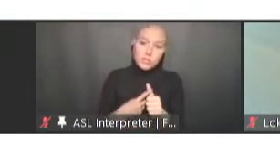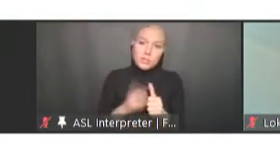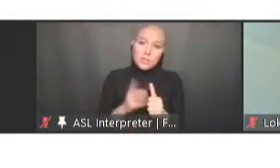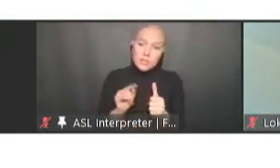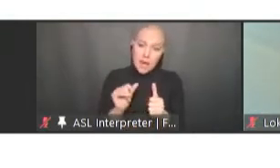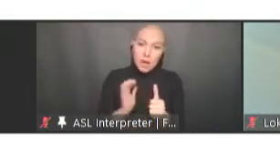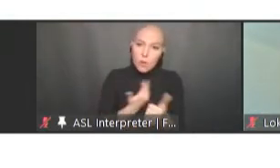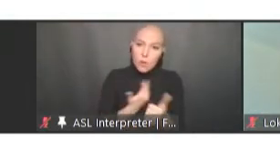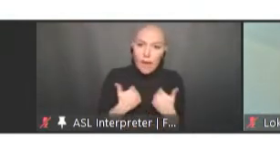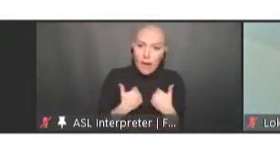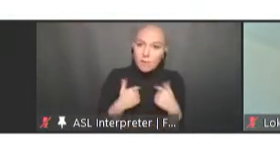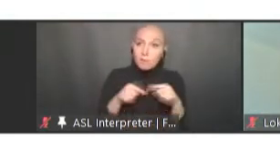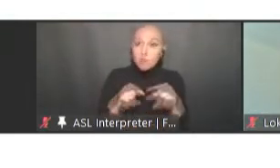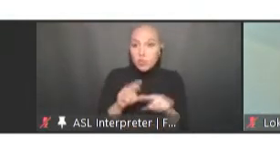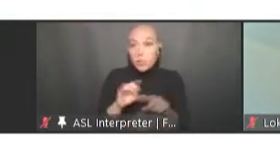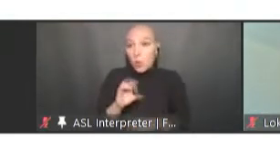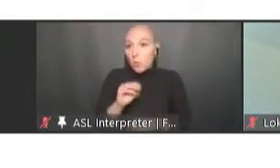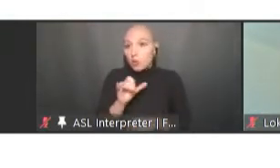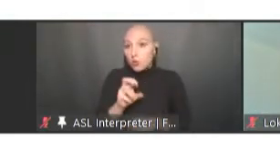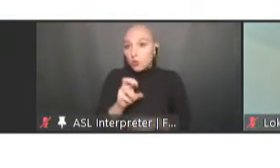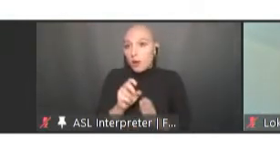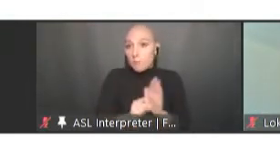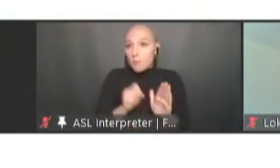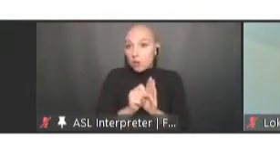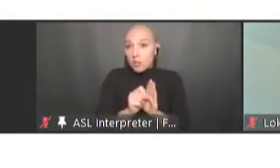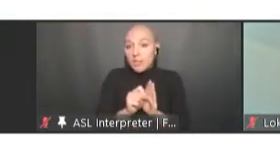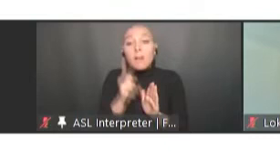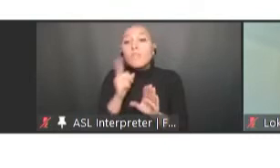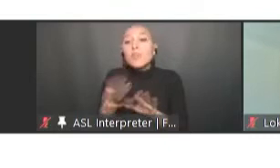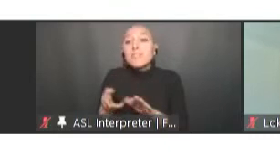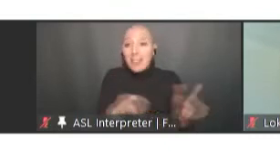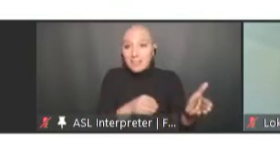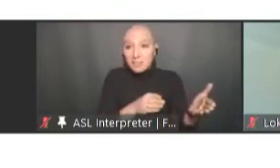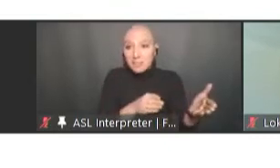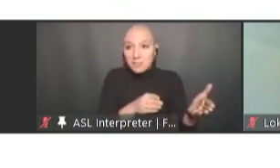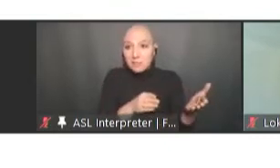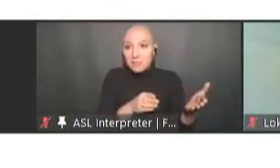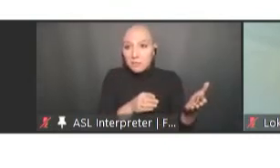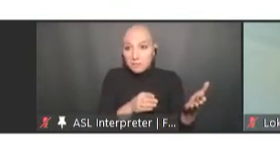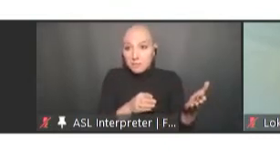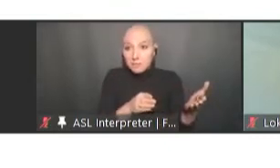during the only Omicron period for deaths. And so, you can look forward to that as well.